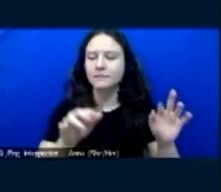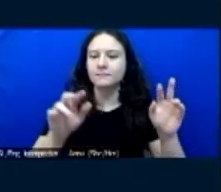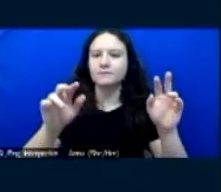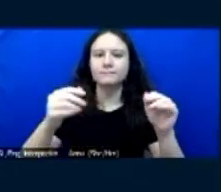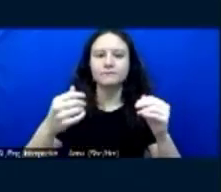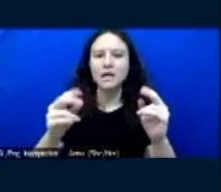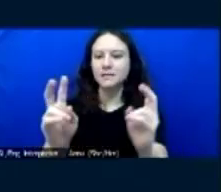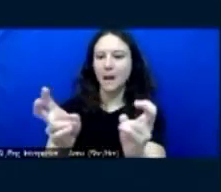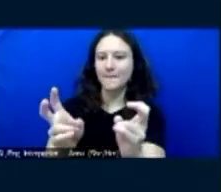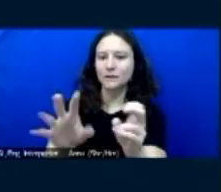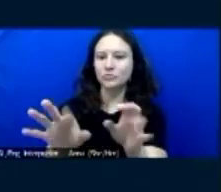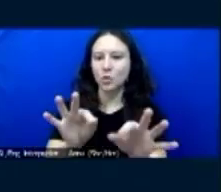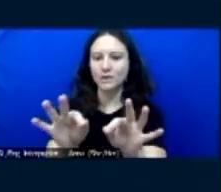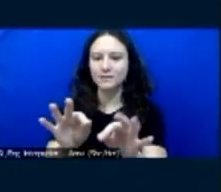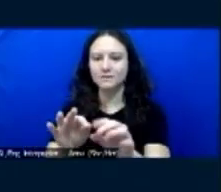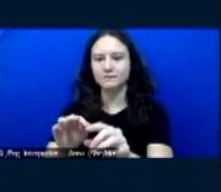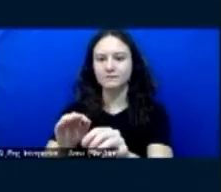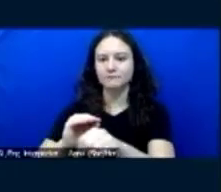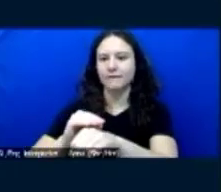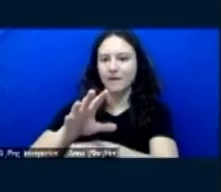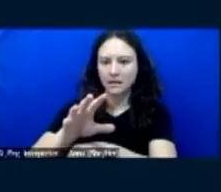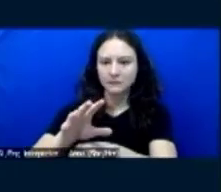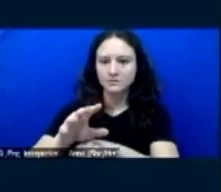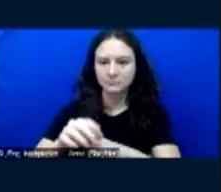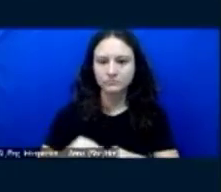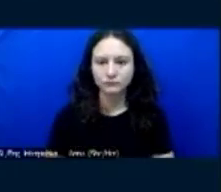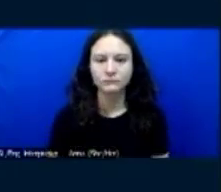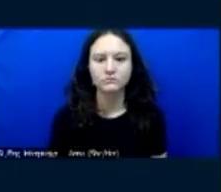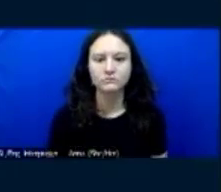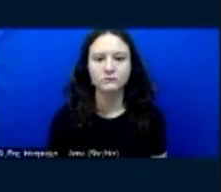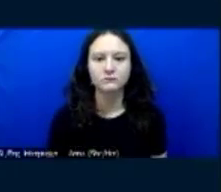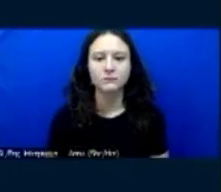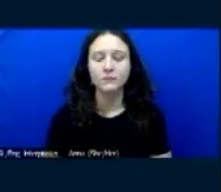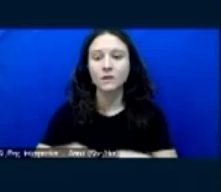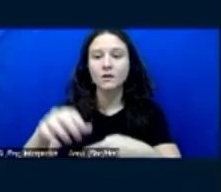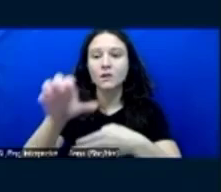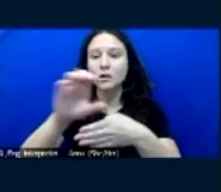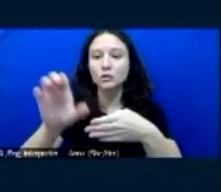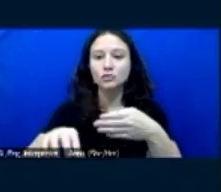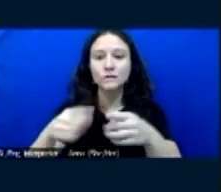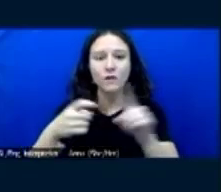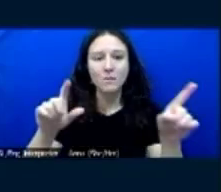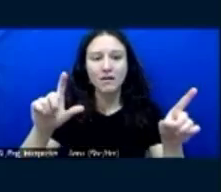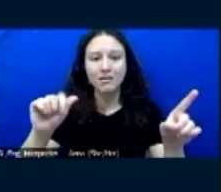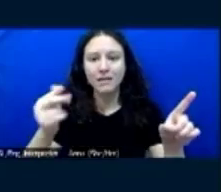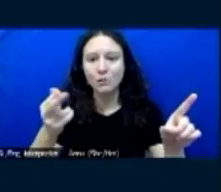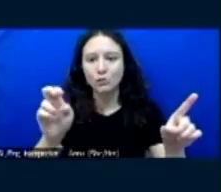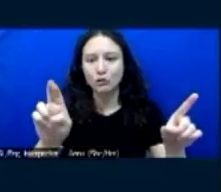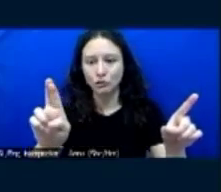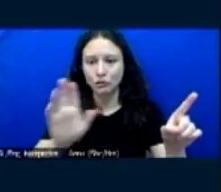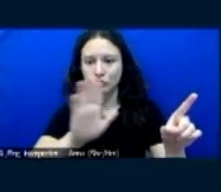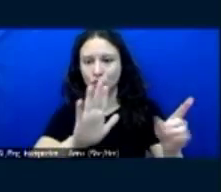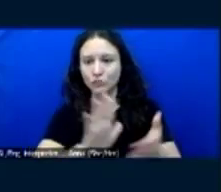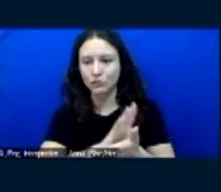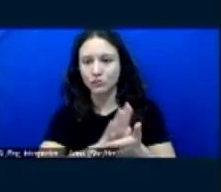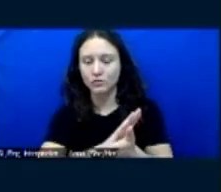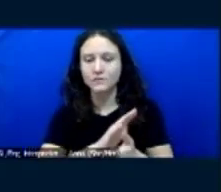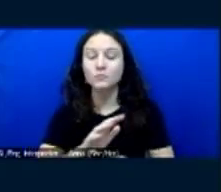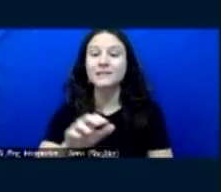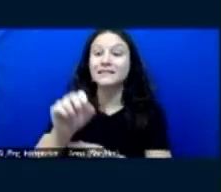And so, the conclusion of the Lauer paper was that, yes, topic choice matters,